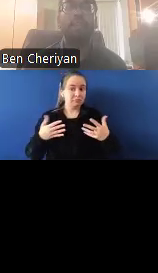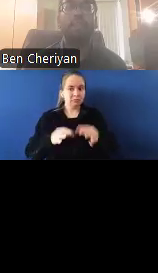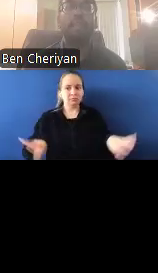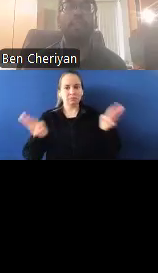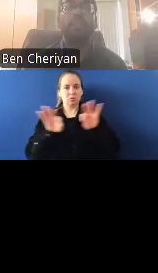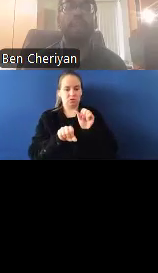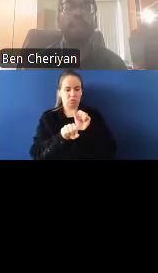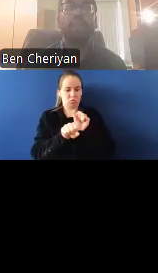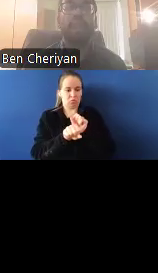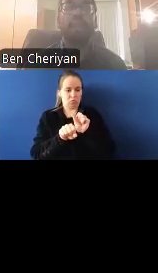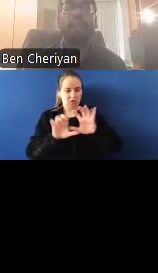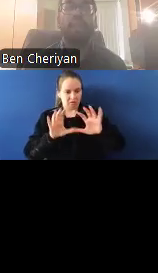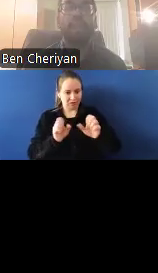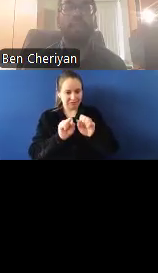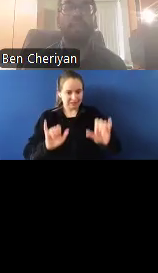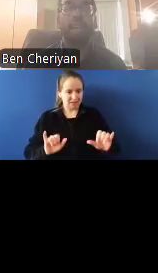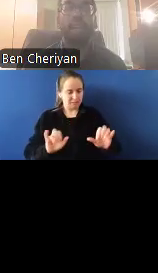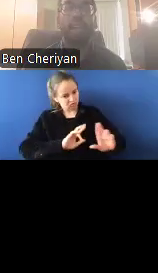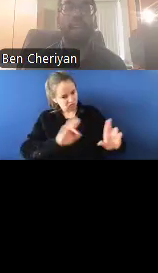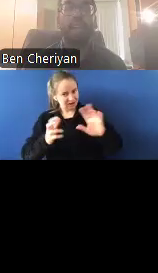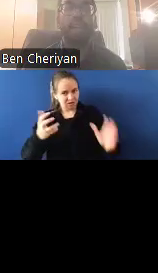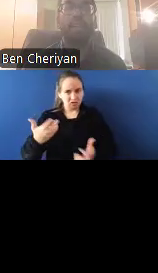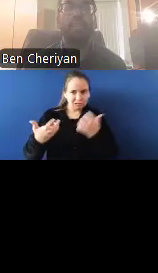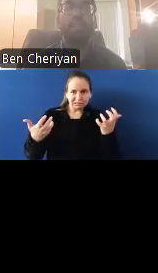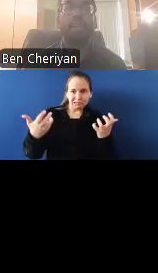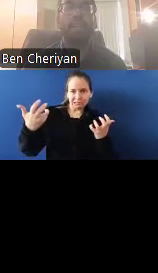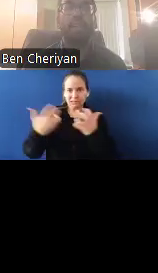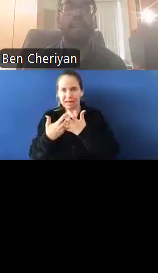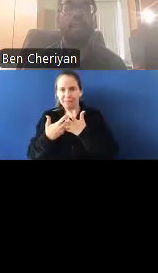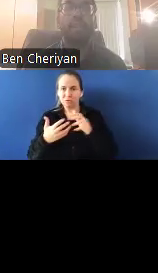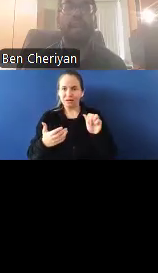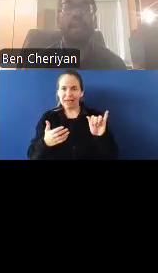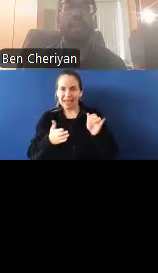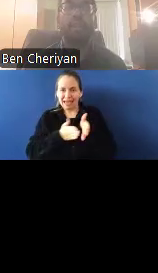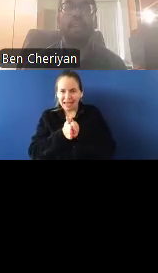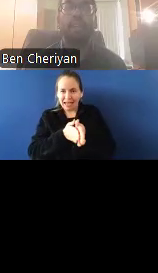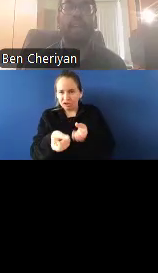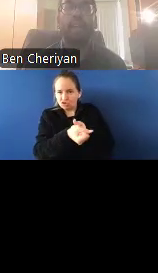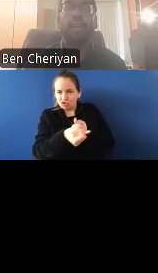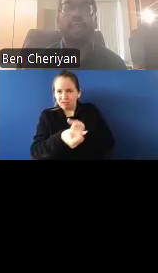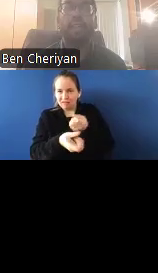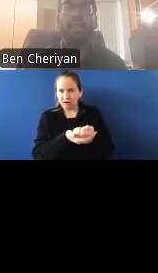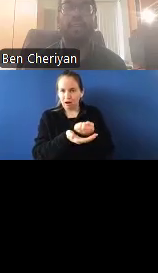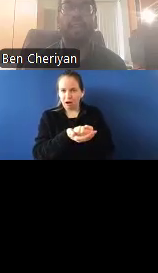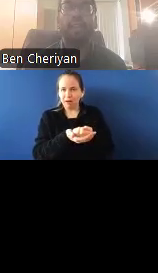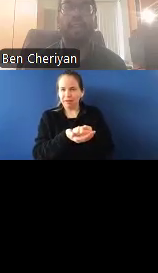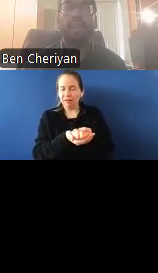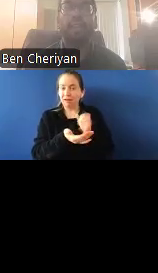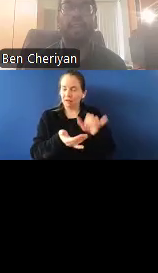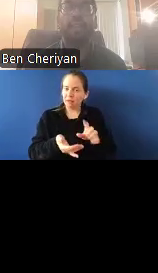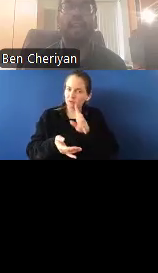system is prepared to adapt to an AI-driven economy. And that's clearly written down in the